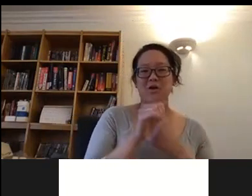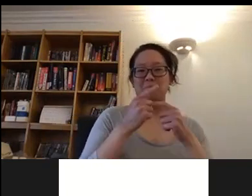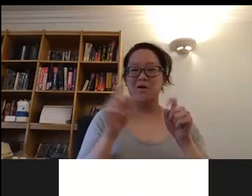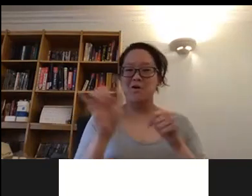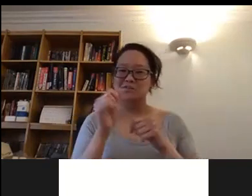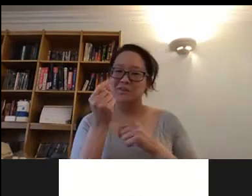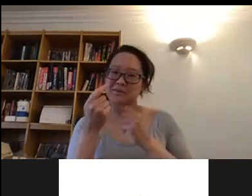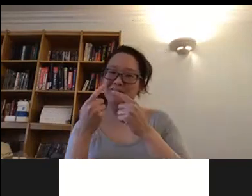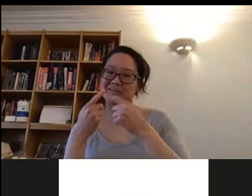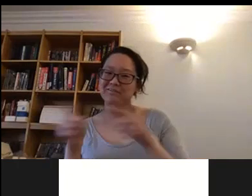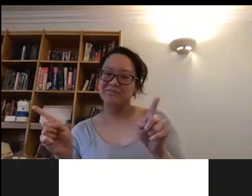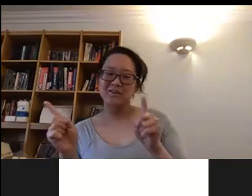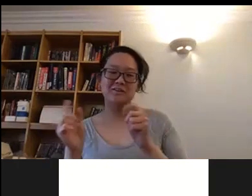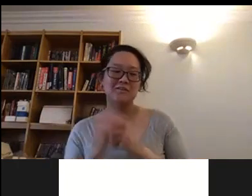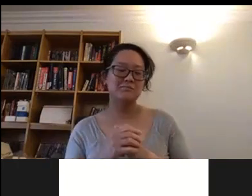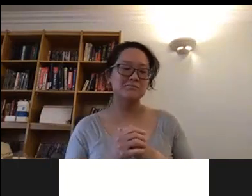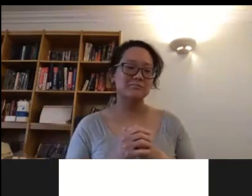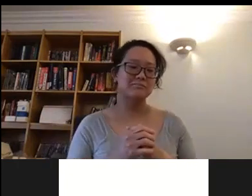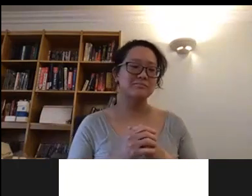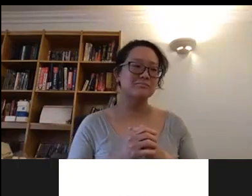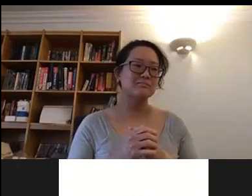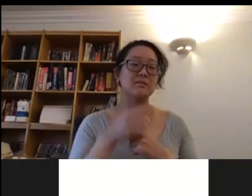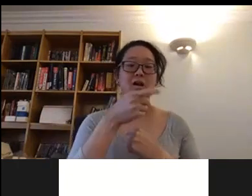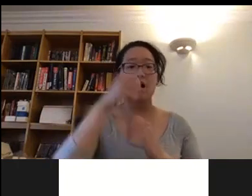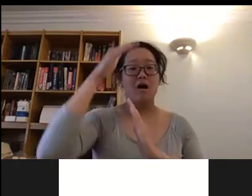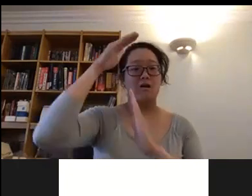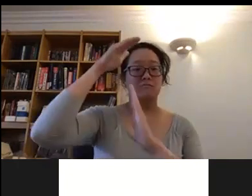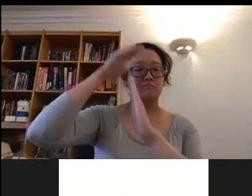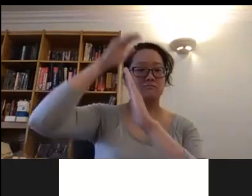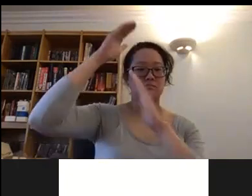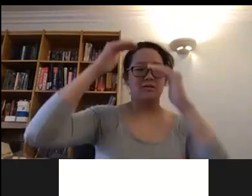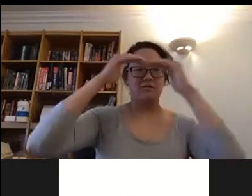It's been a little bit similar, but also different than Italy.